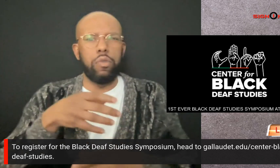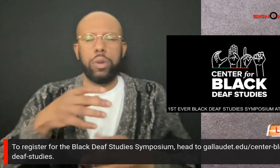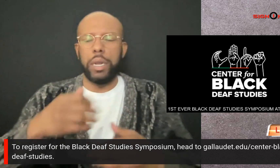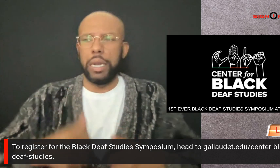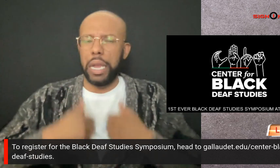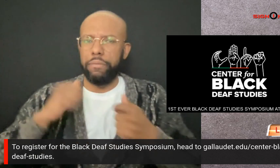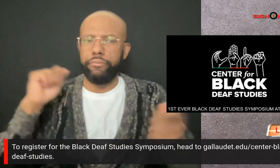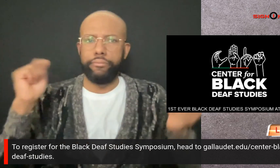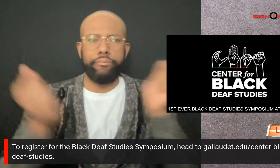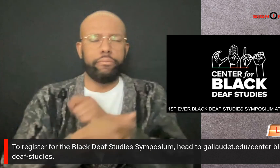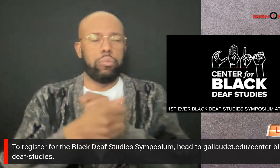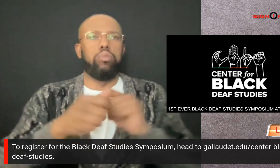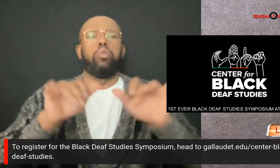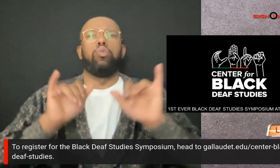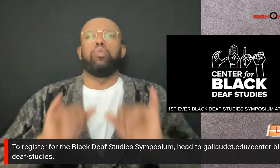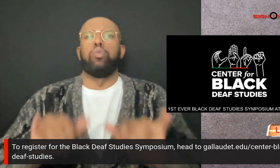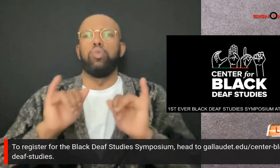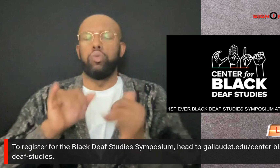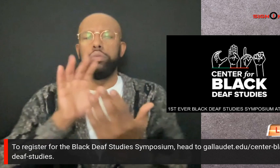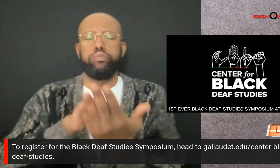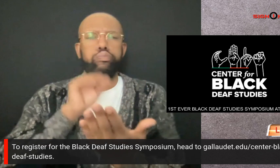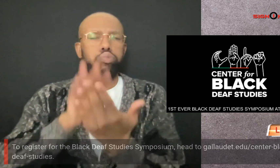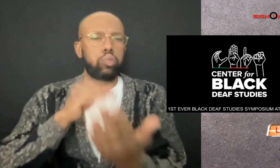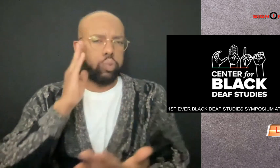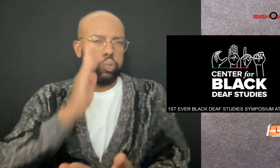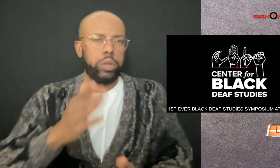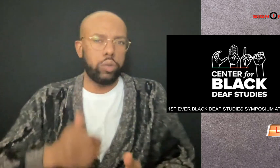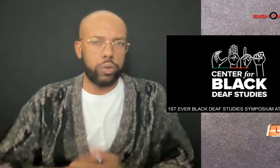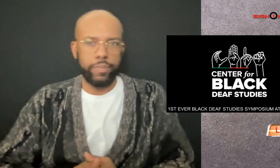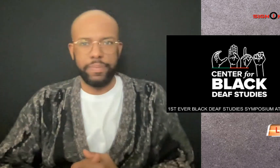you don't want to miss this it is going to be a powerful and life-changing event